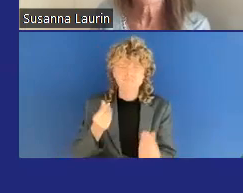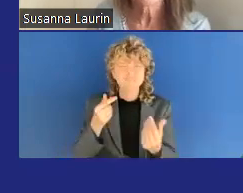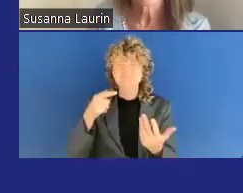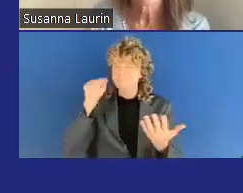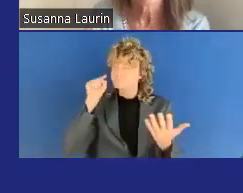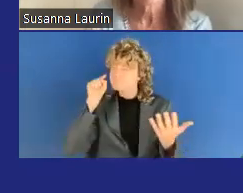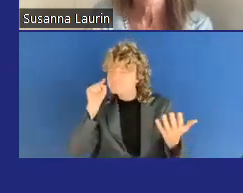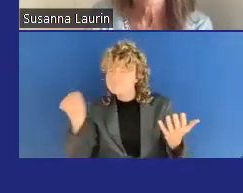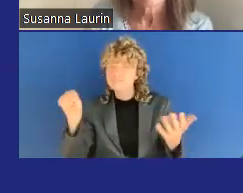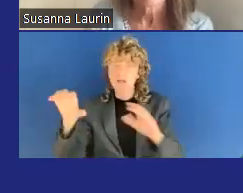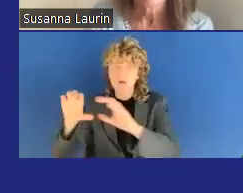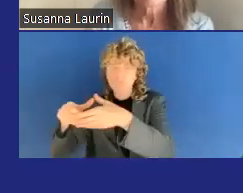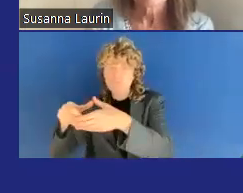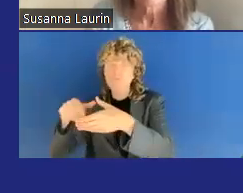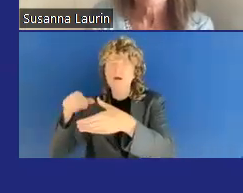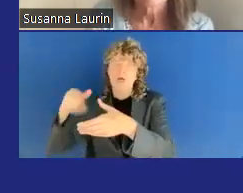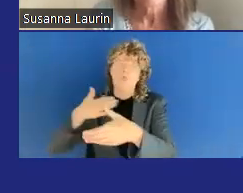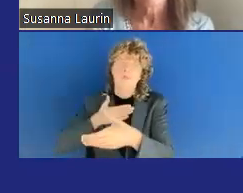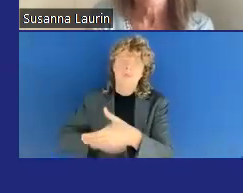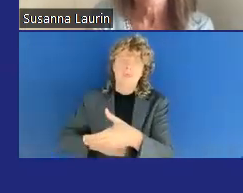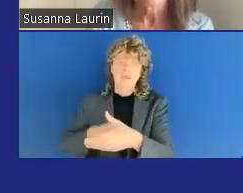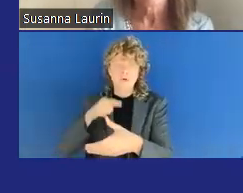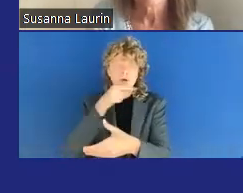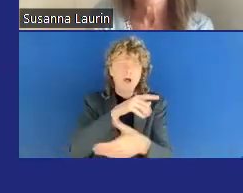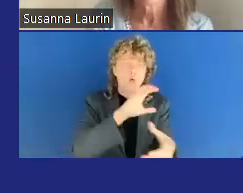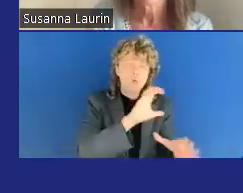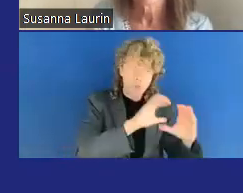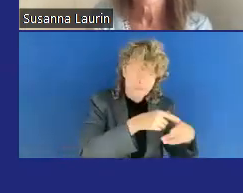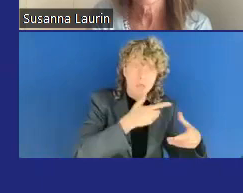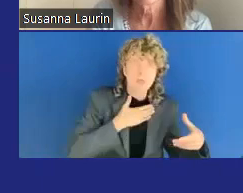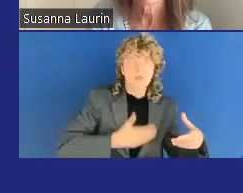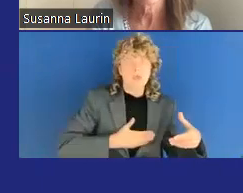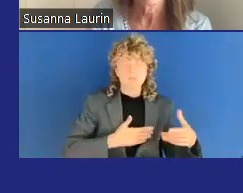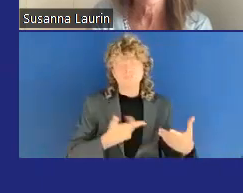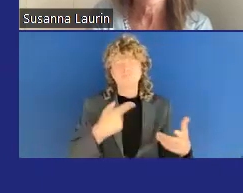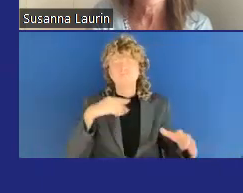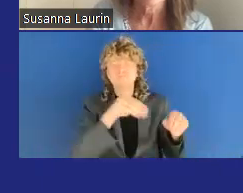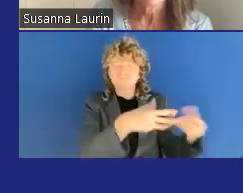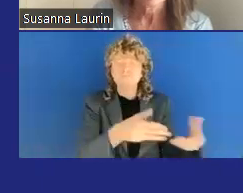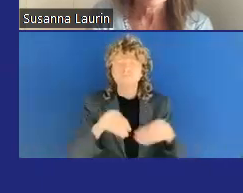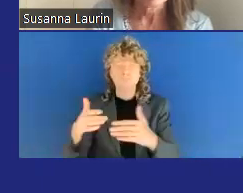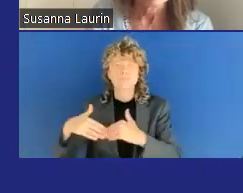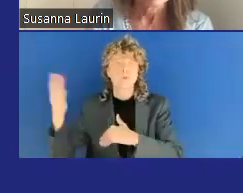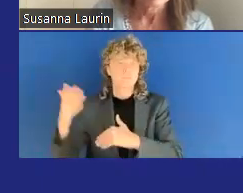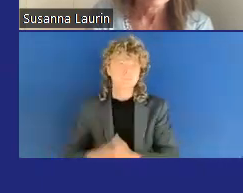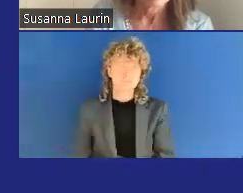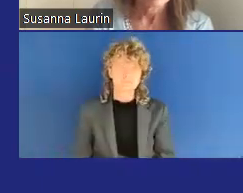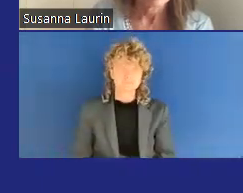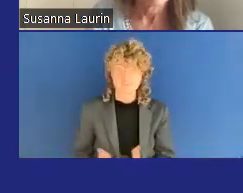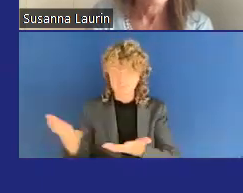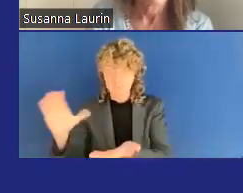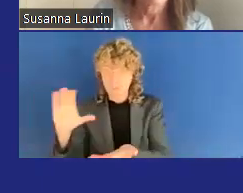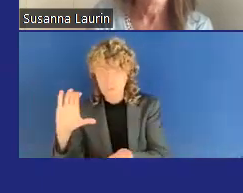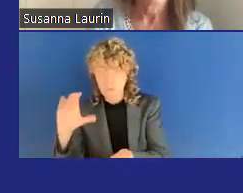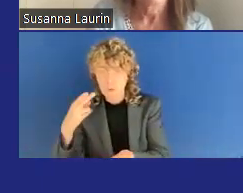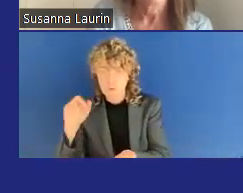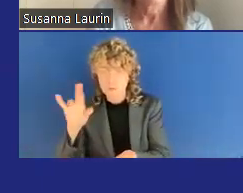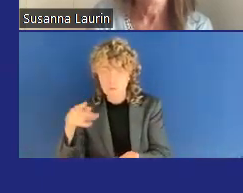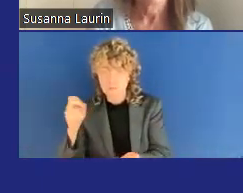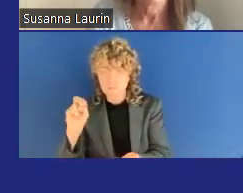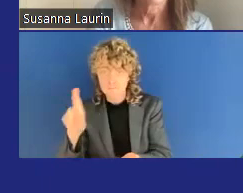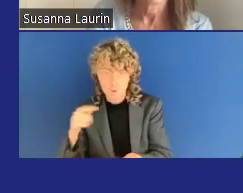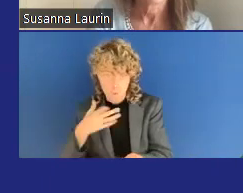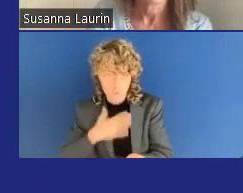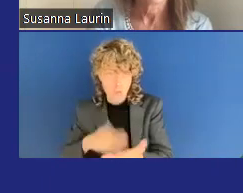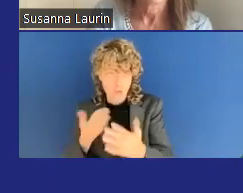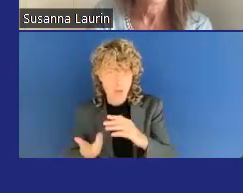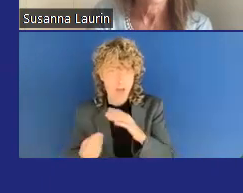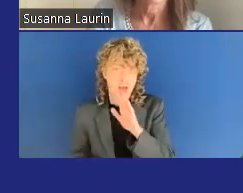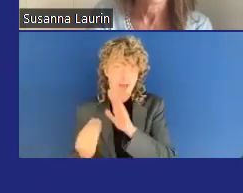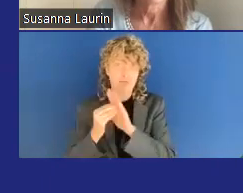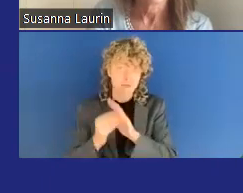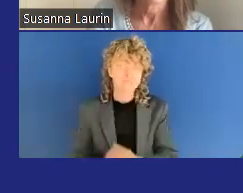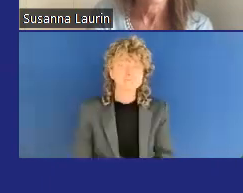I think you covered it Susanna, the only thing I would say is we are working hard on, as part of out three year strategic plan, to translate